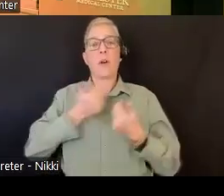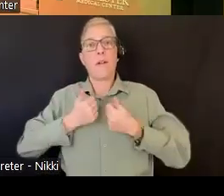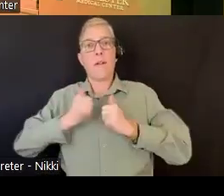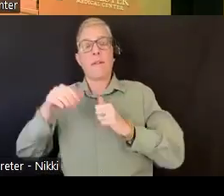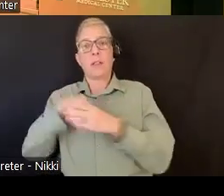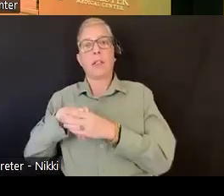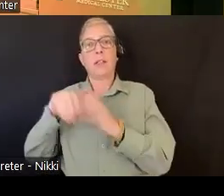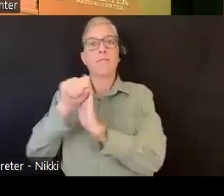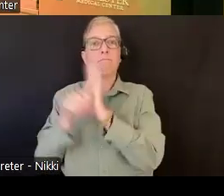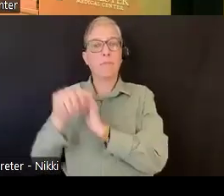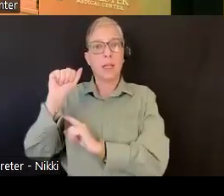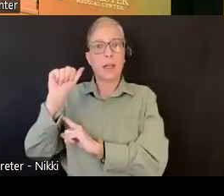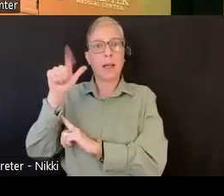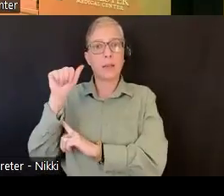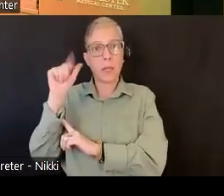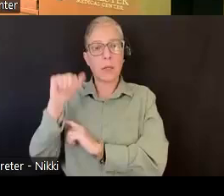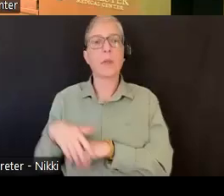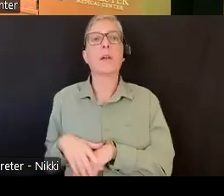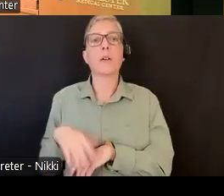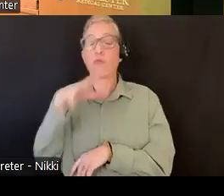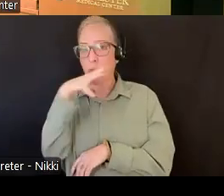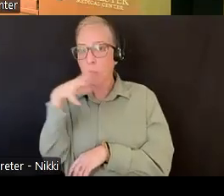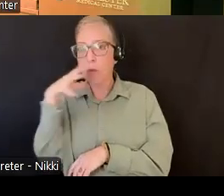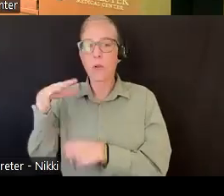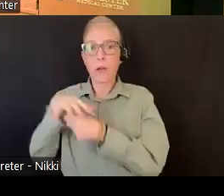then open it up at the end and kind of compare sort of ideas and open it up for discussion.